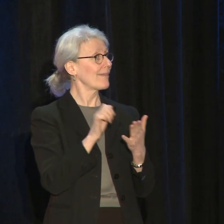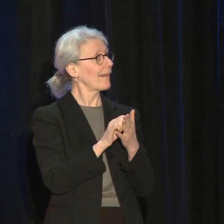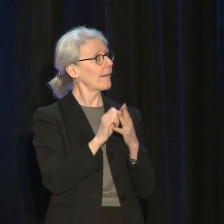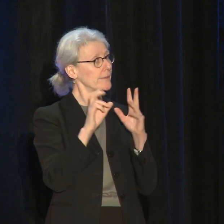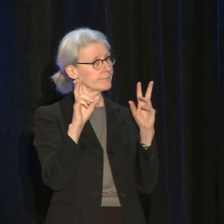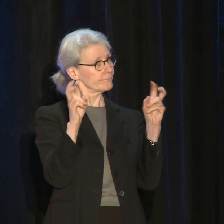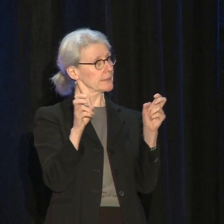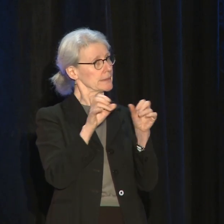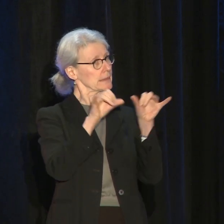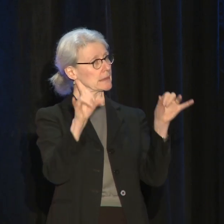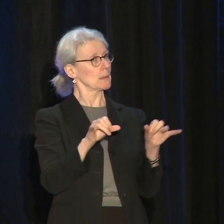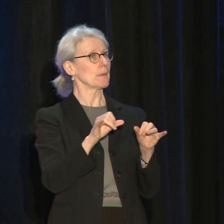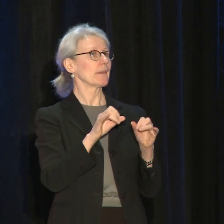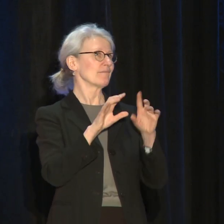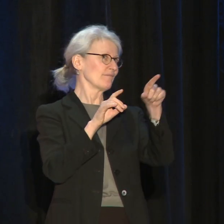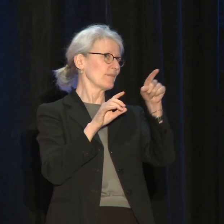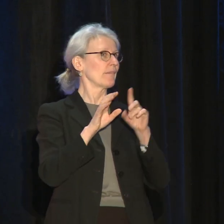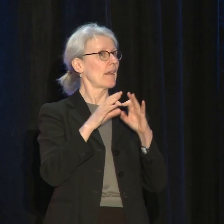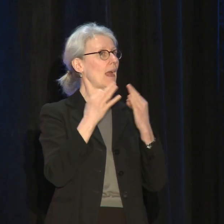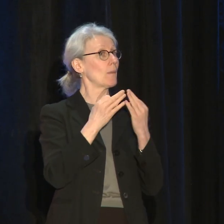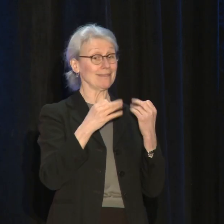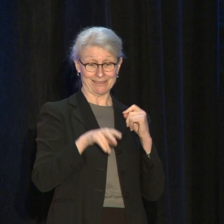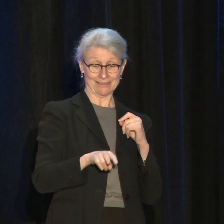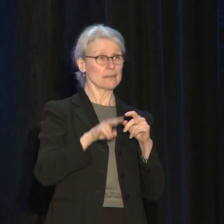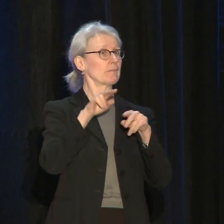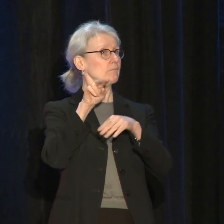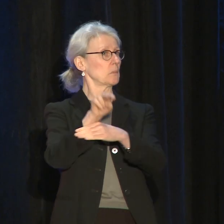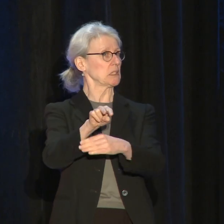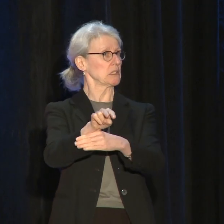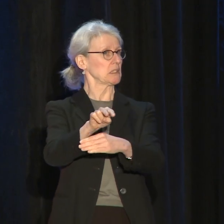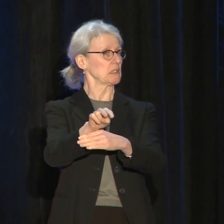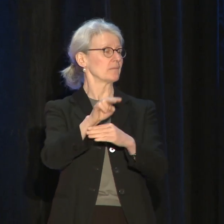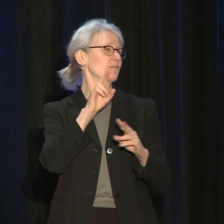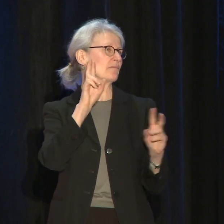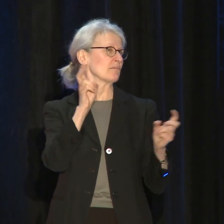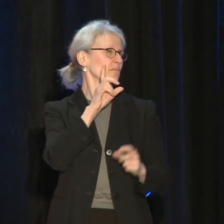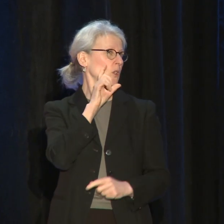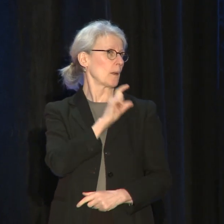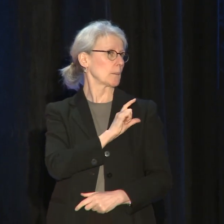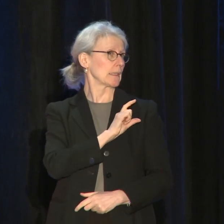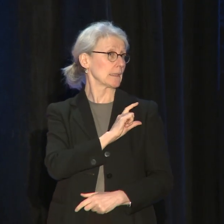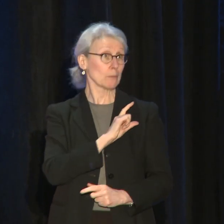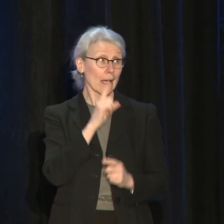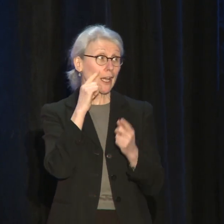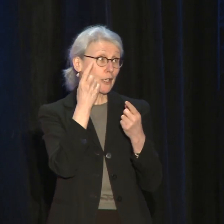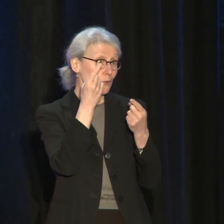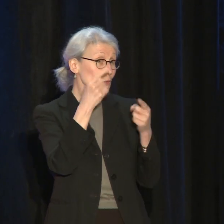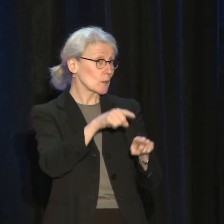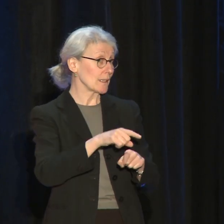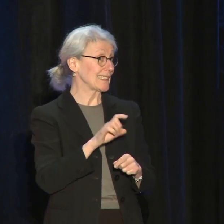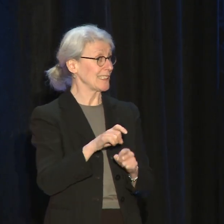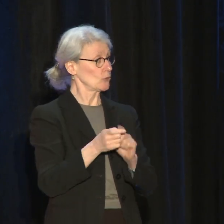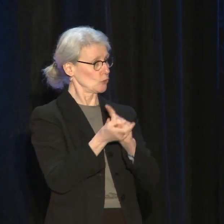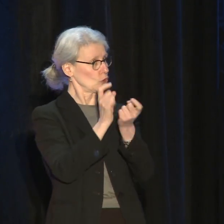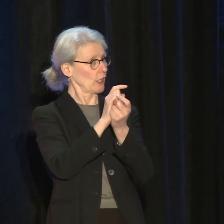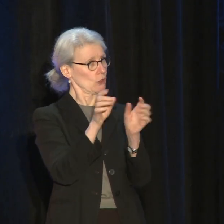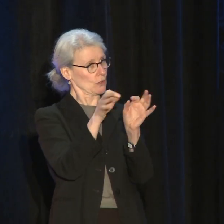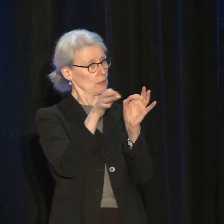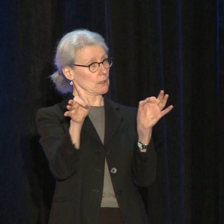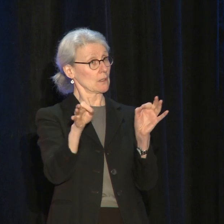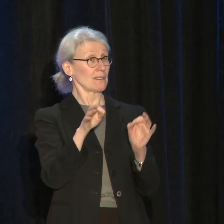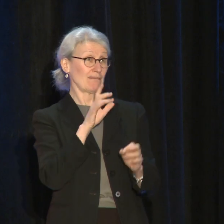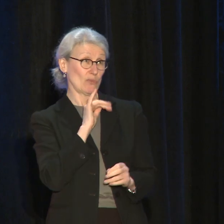system and I agree with Raji we have to change the language to reflect what the system actually does.